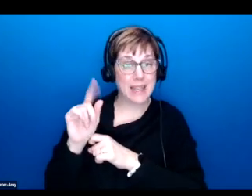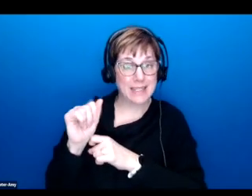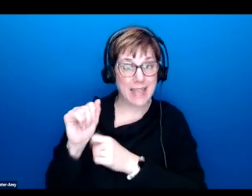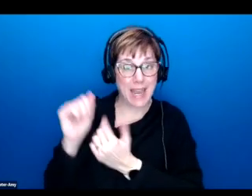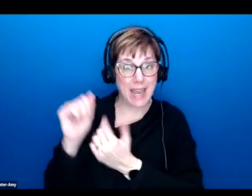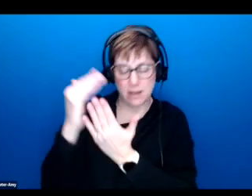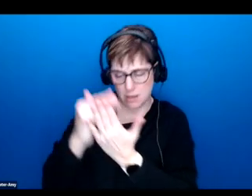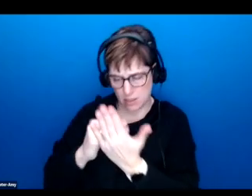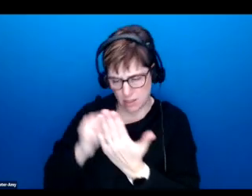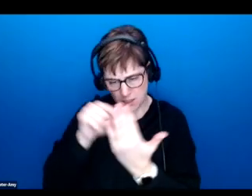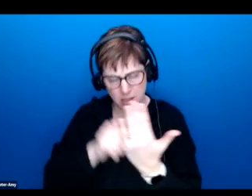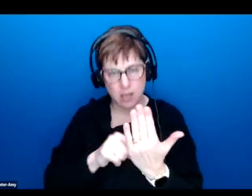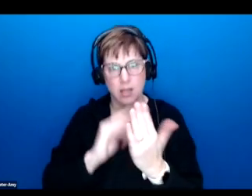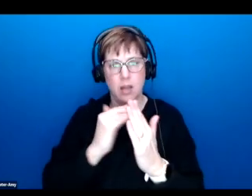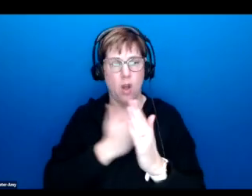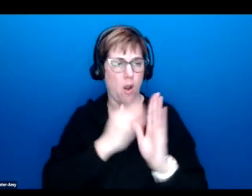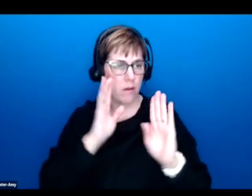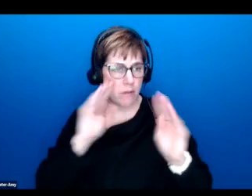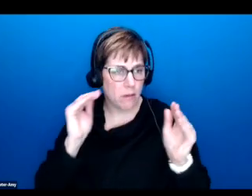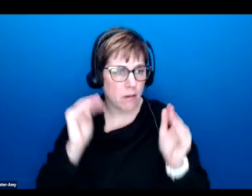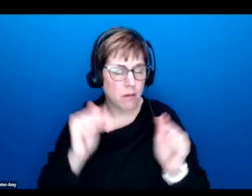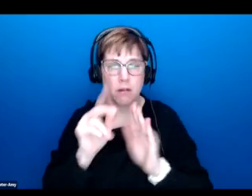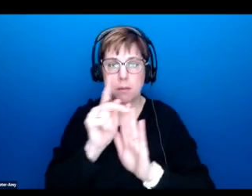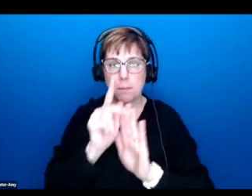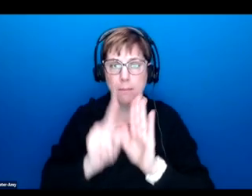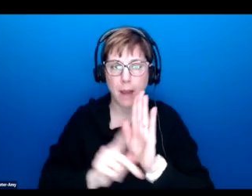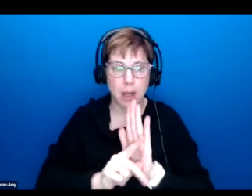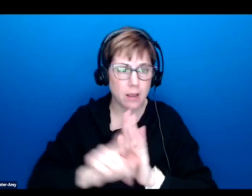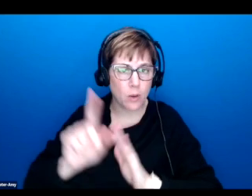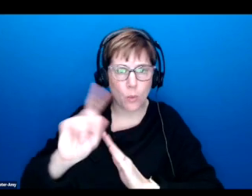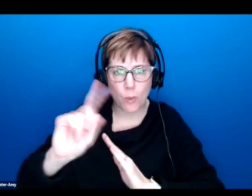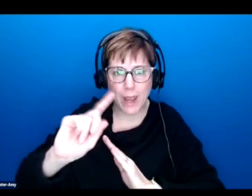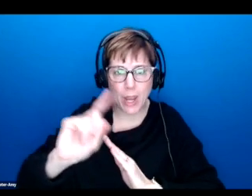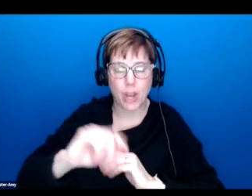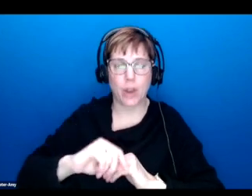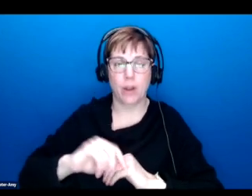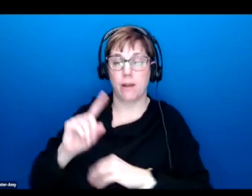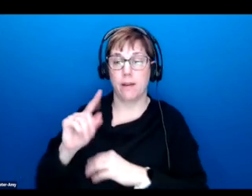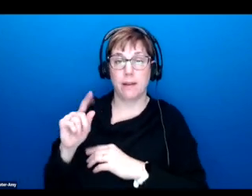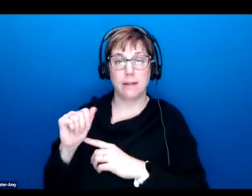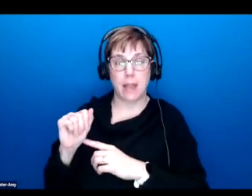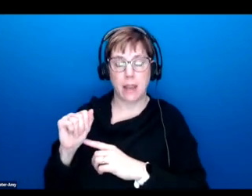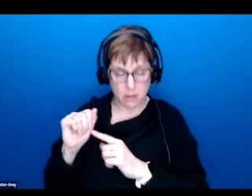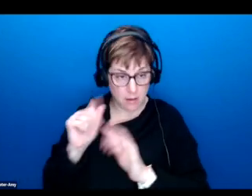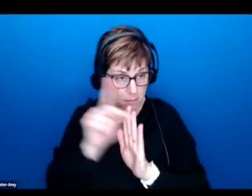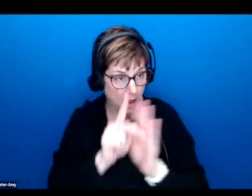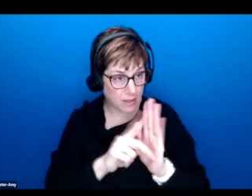we need to be targeting our policies. Data helps us understand whether or not a policy is working.